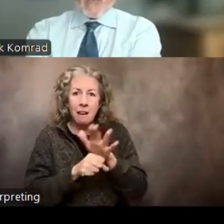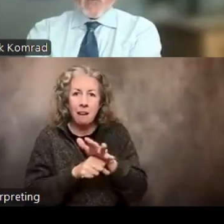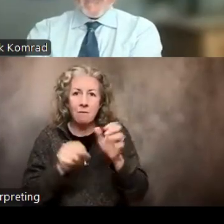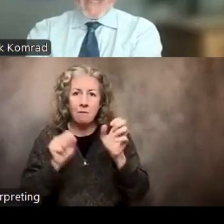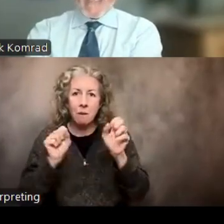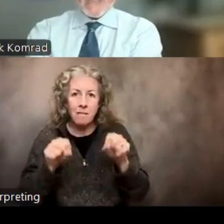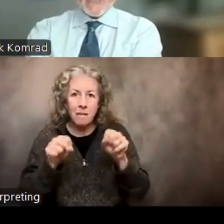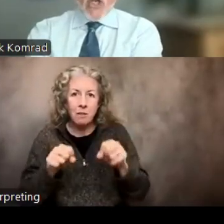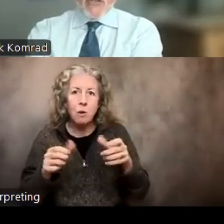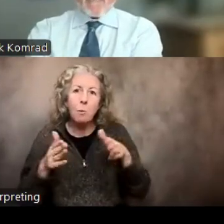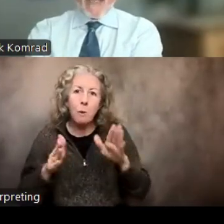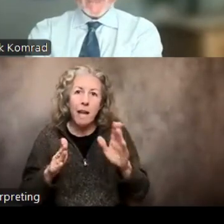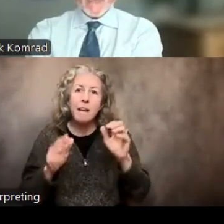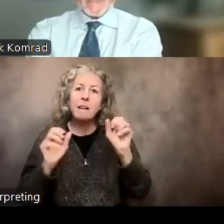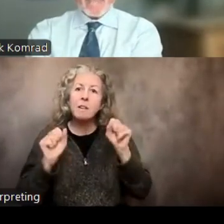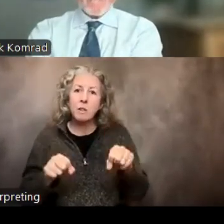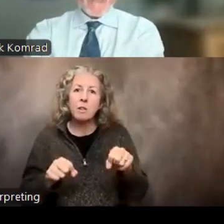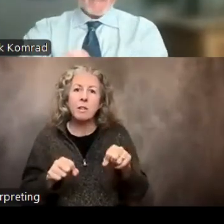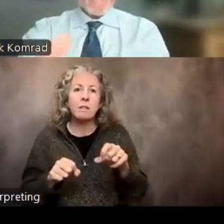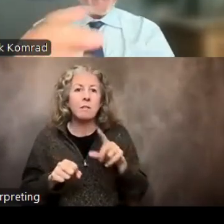which that can undermine suicide prevention. In fact, we've